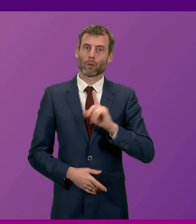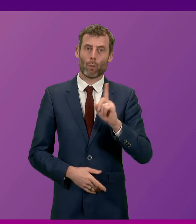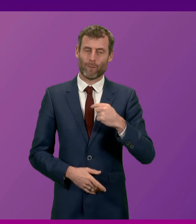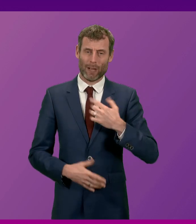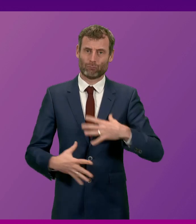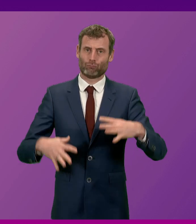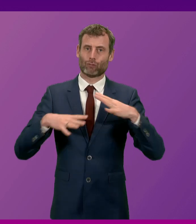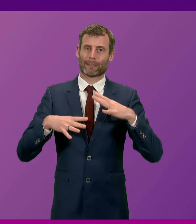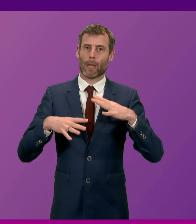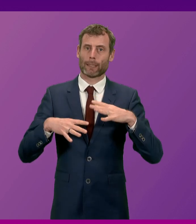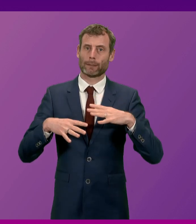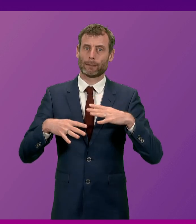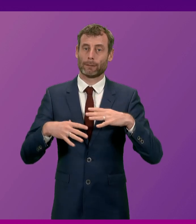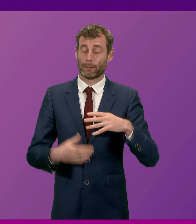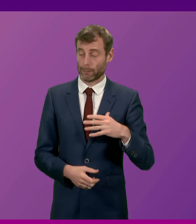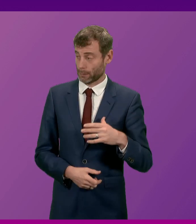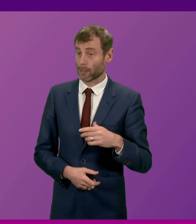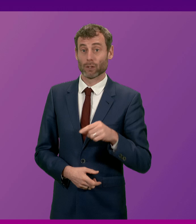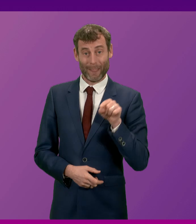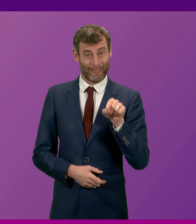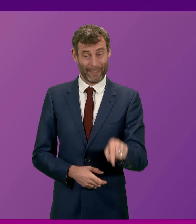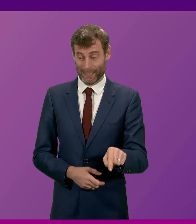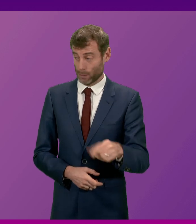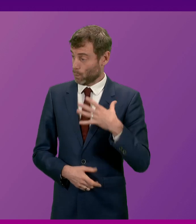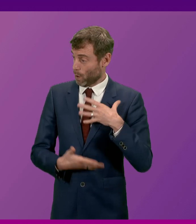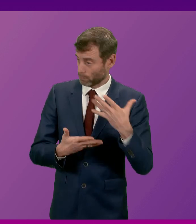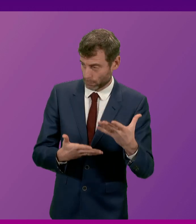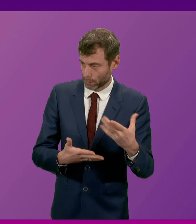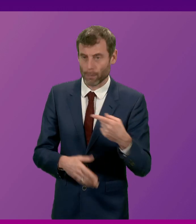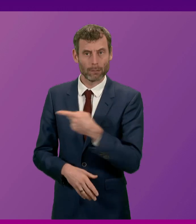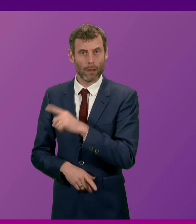the SNP deliberately tied those measures to the failed National Care Service Bill.